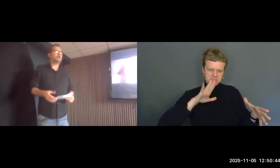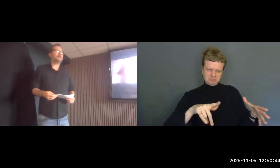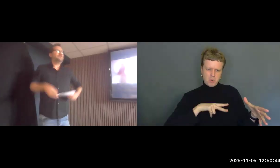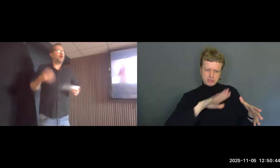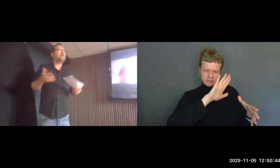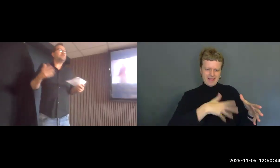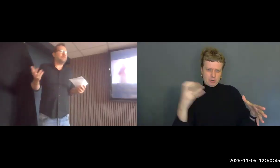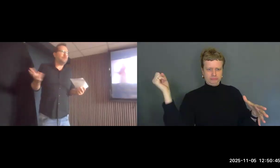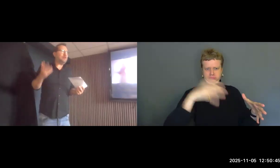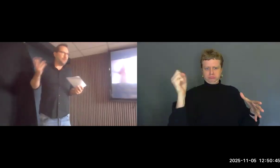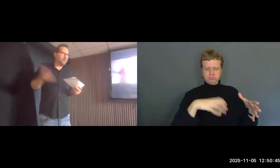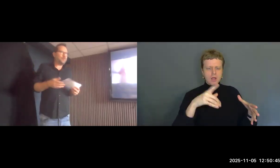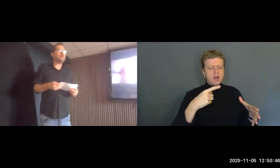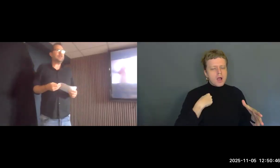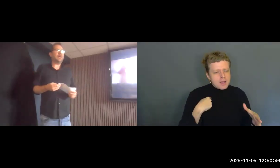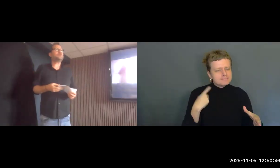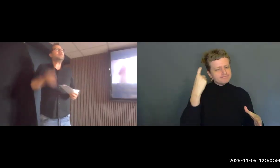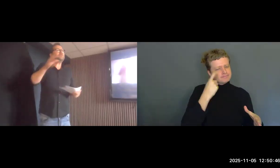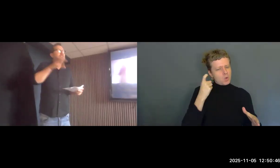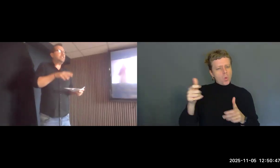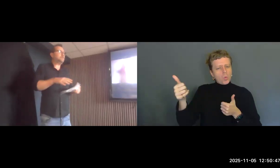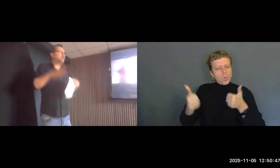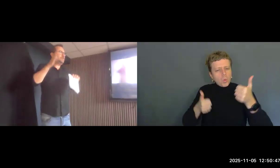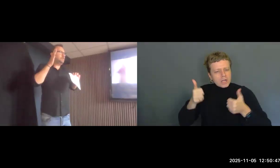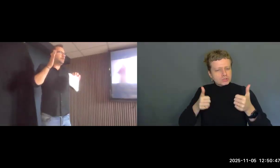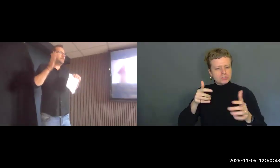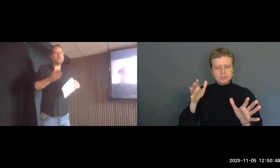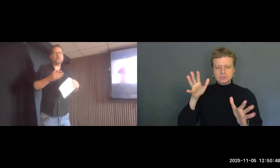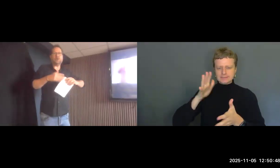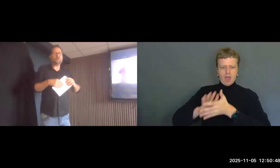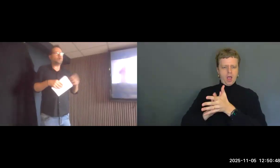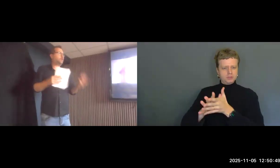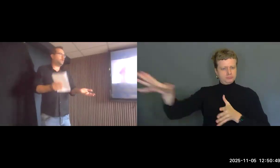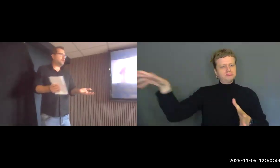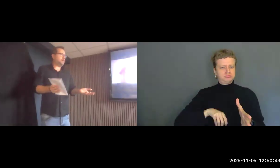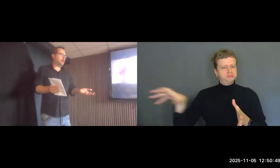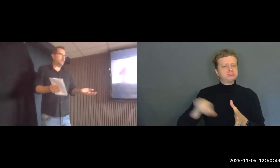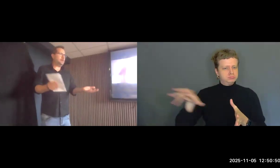the non-frequent words said. So is there a distinction between something that you could call core vocabulary